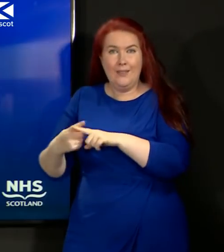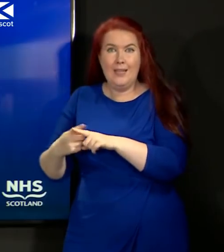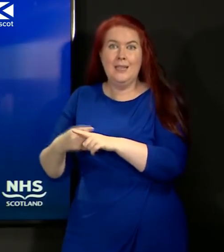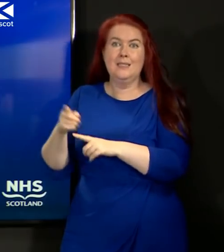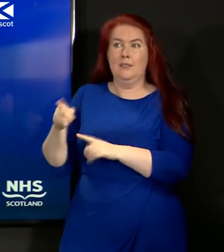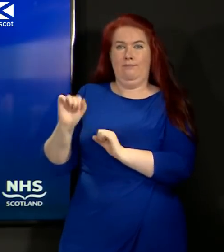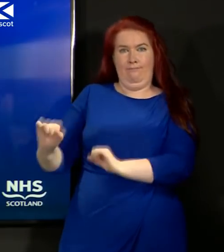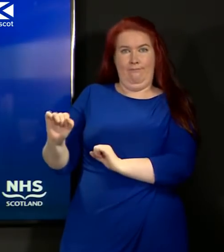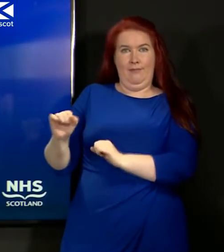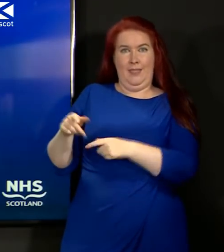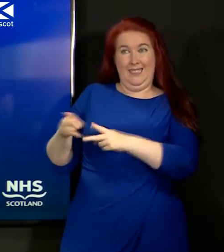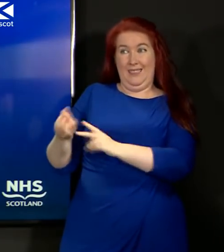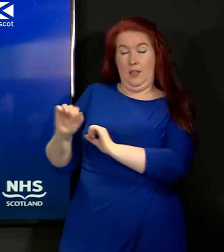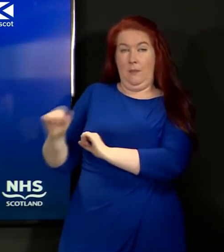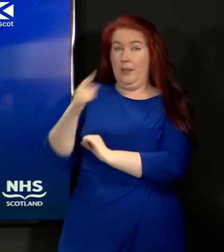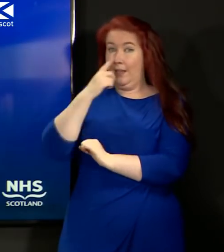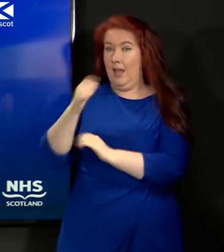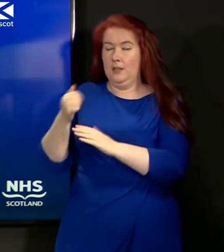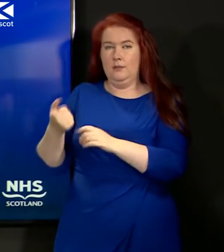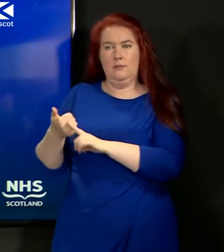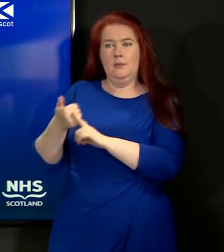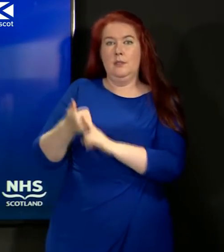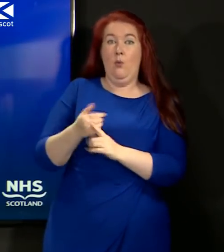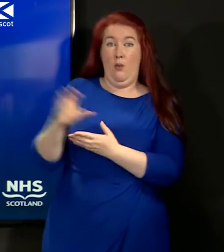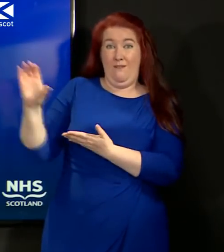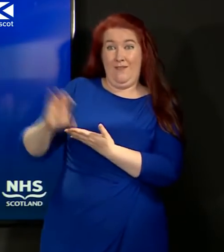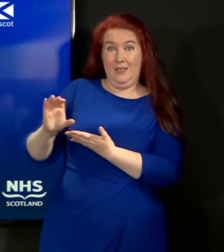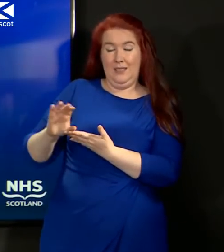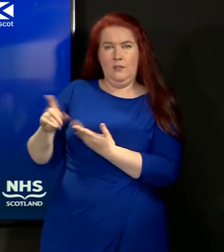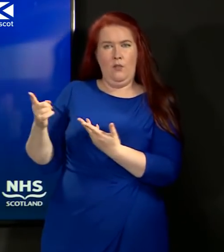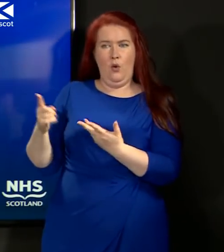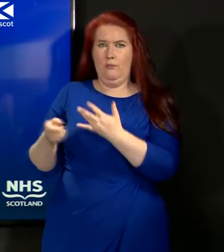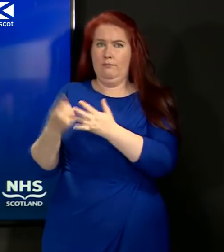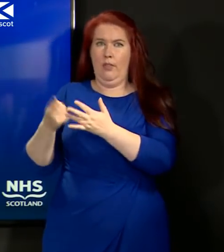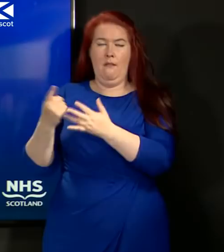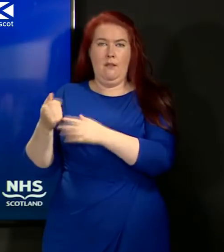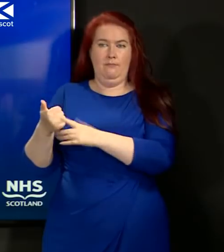generate the funds that are underpinning substantial investments to support the economy at this